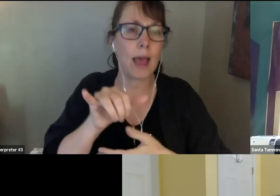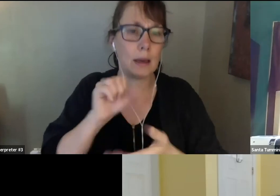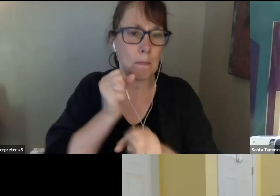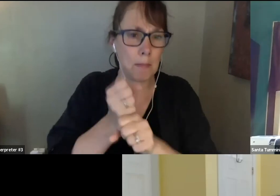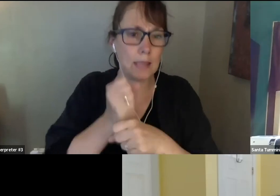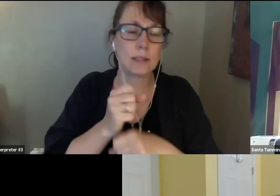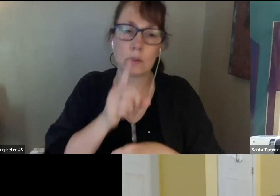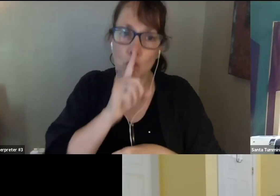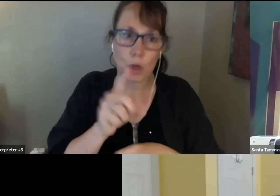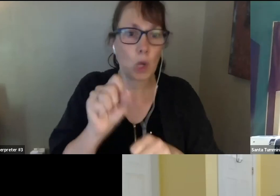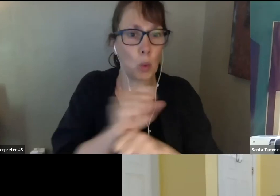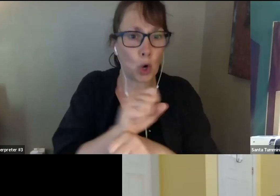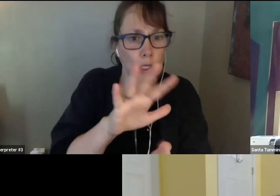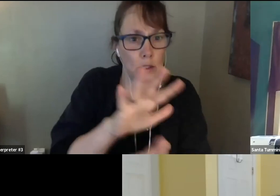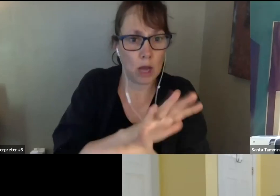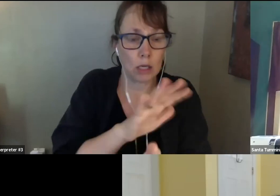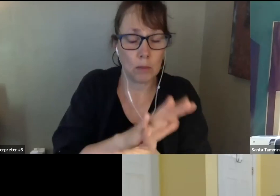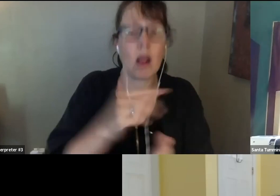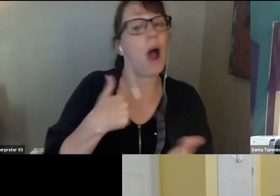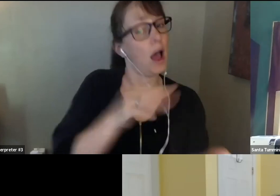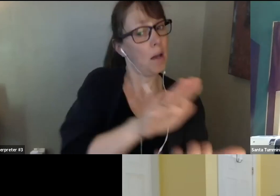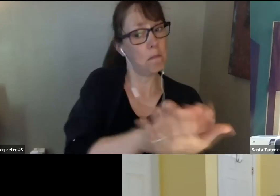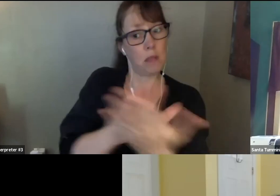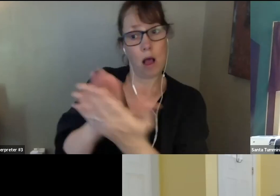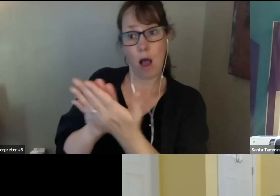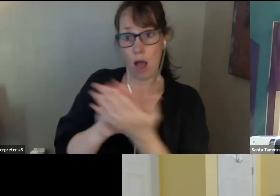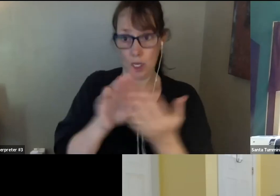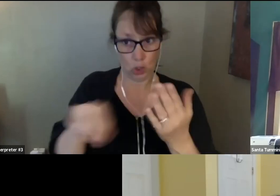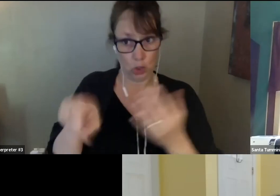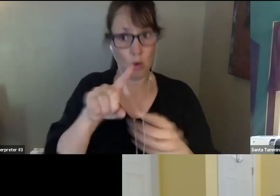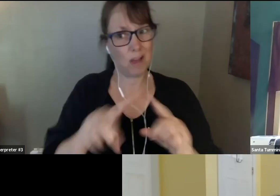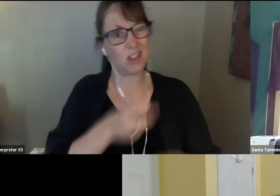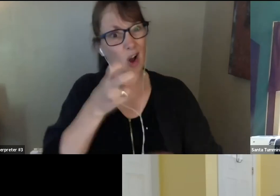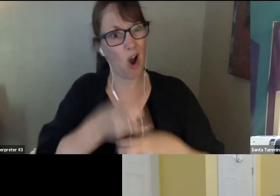efforts on this, but I think the hard work is the next step, after the ideas are gathered,